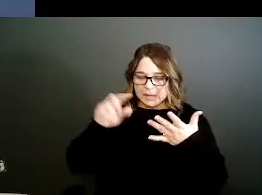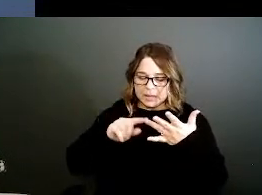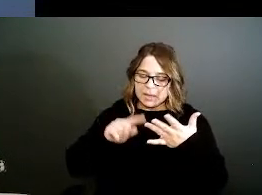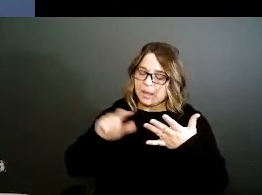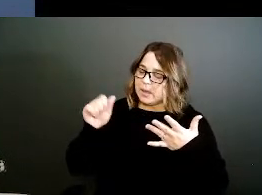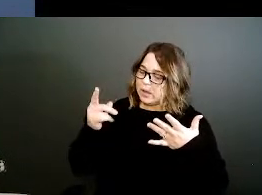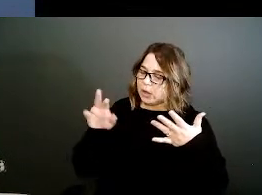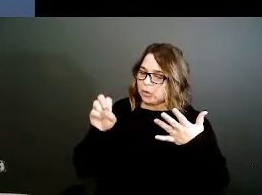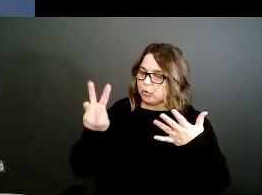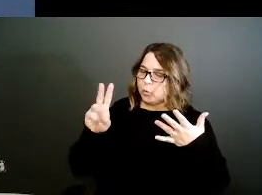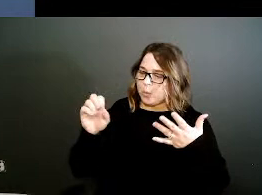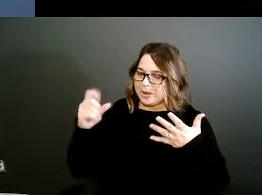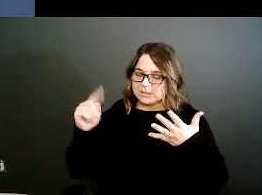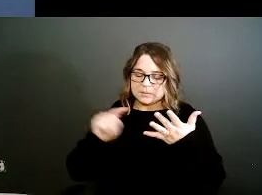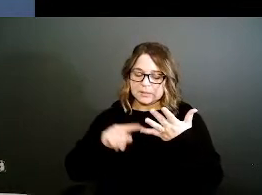STARTING WITH SPEAKER 16, JIM HAWKINS.